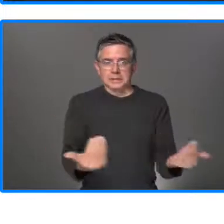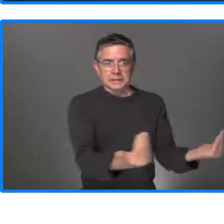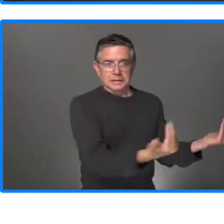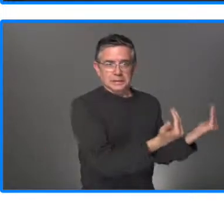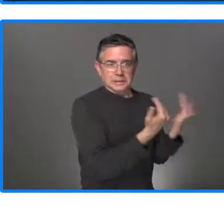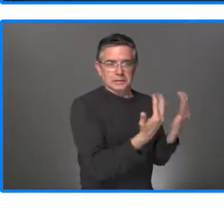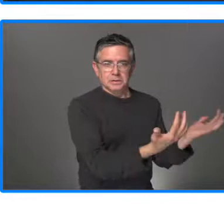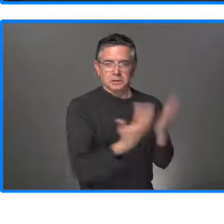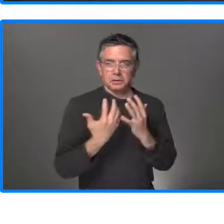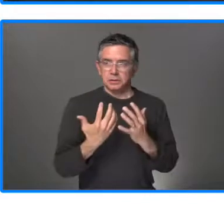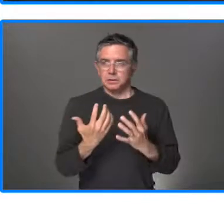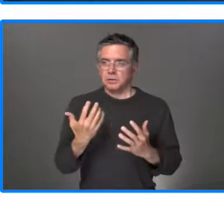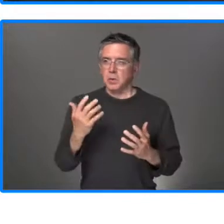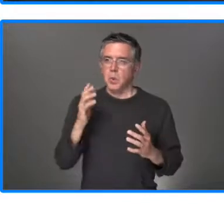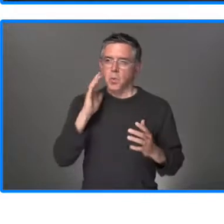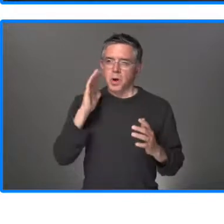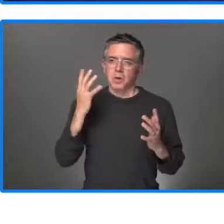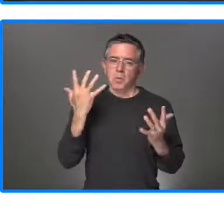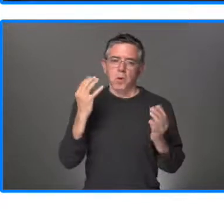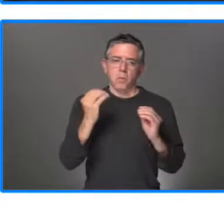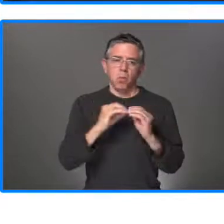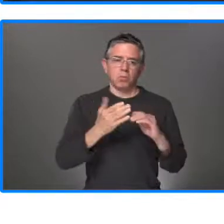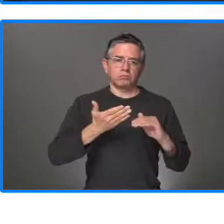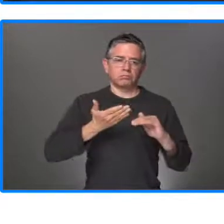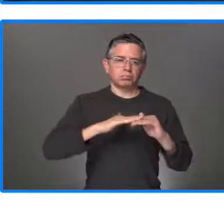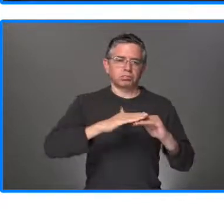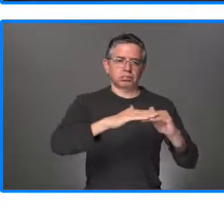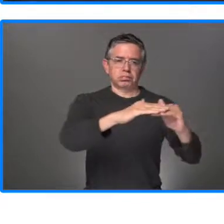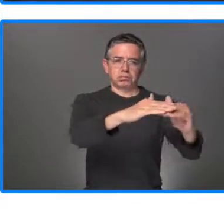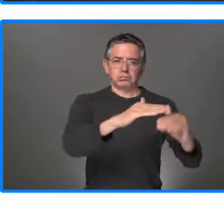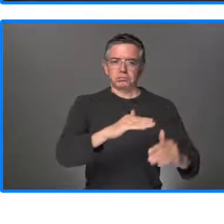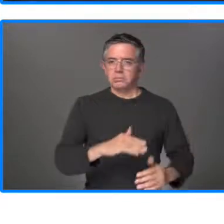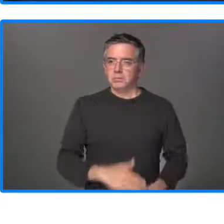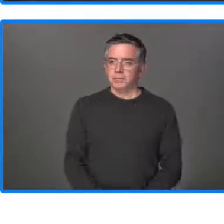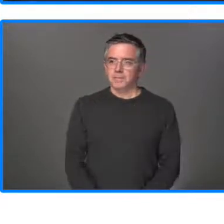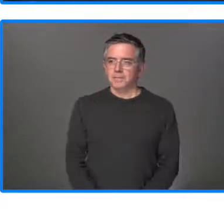but we do hope and anticipate that those will increase as more time goes on.